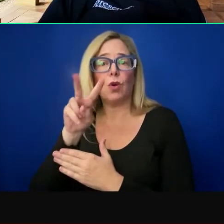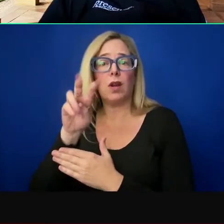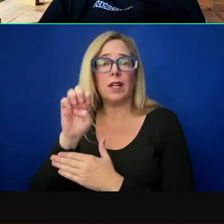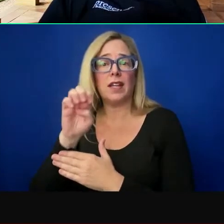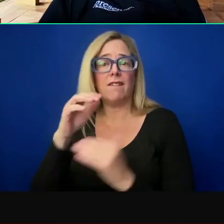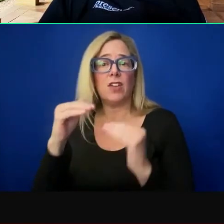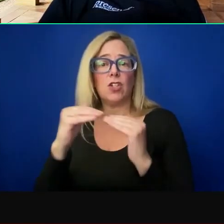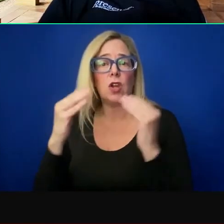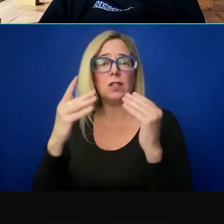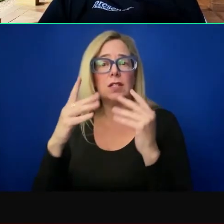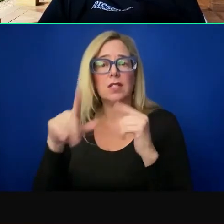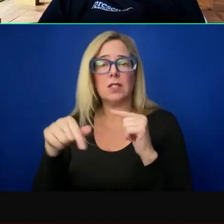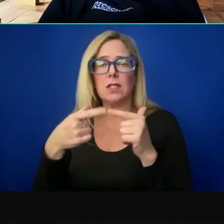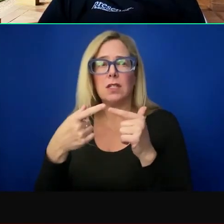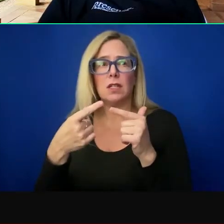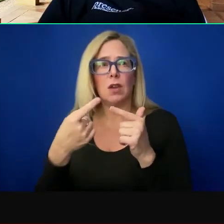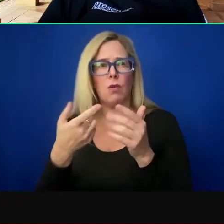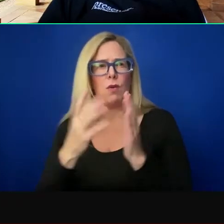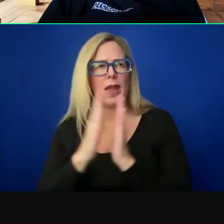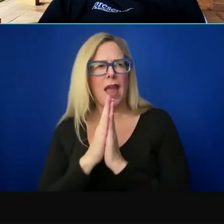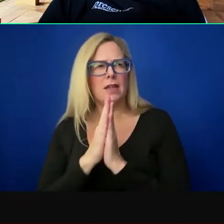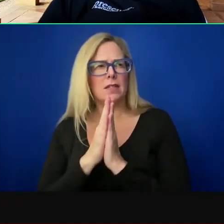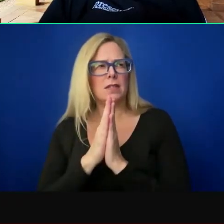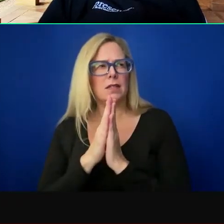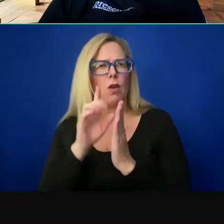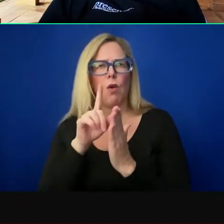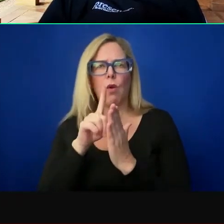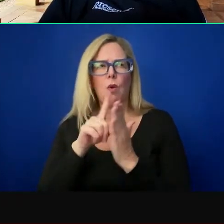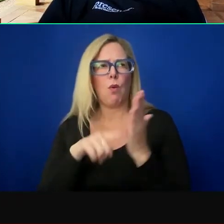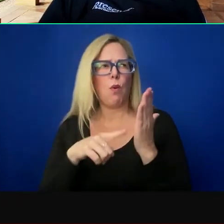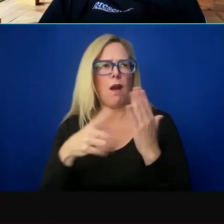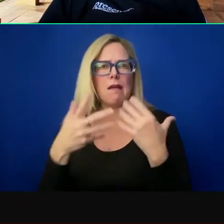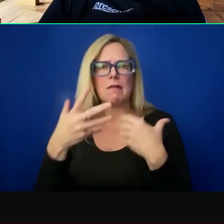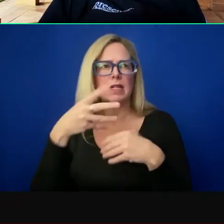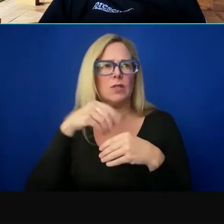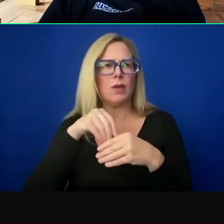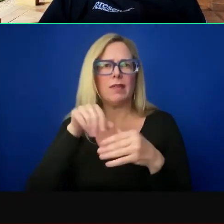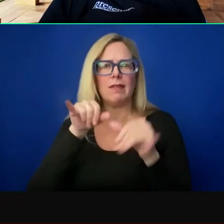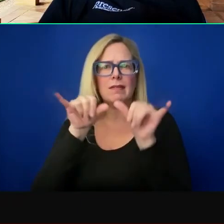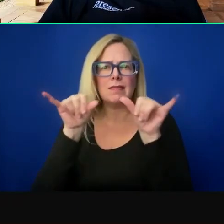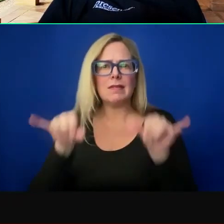what harms are we already creating in our systems, or have created in the past? What